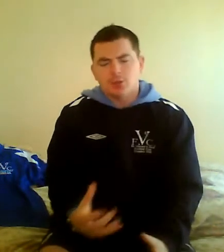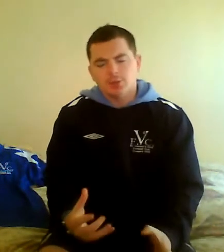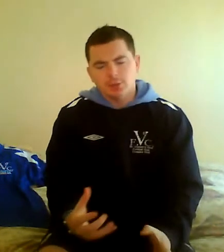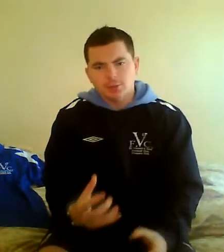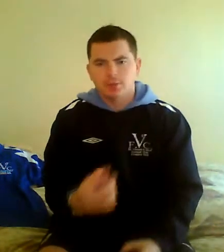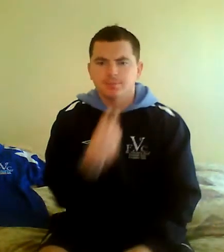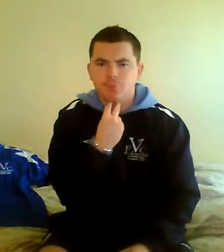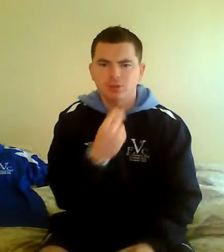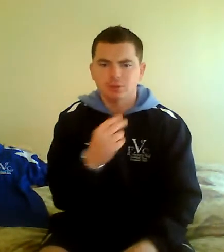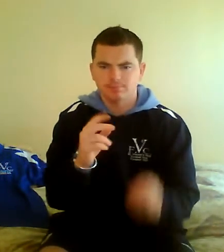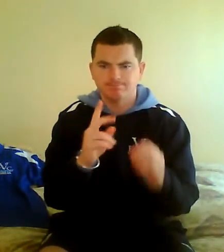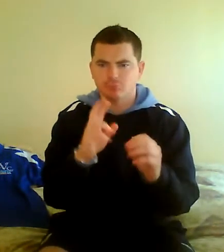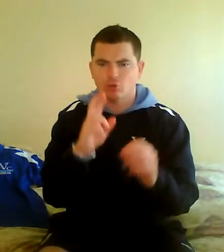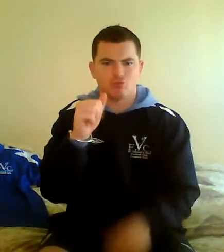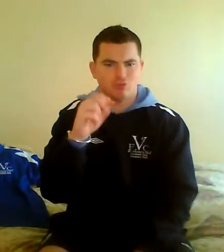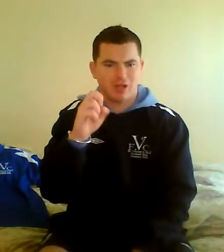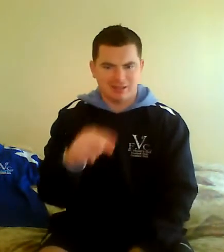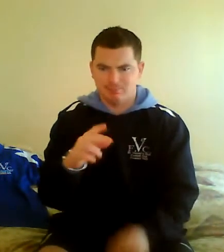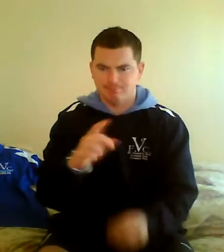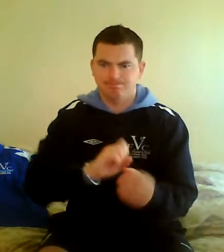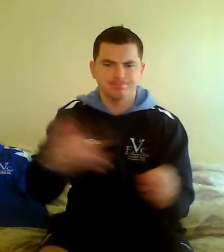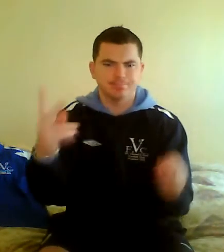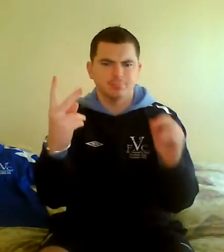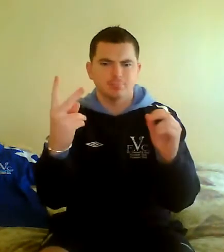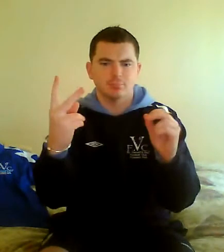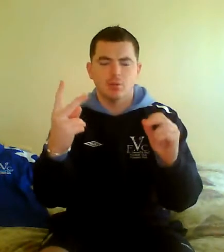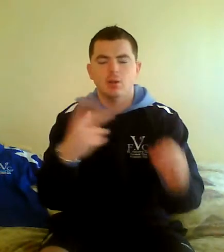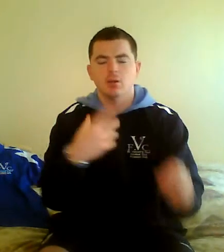and disappointment struck again when Raheen struck again to make it 2-0.